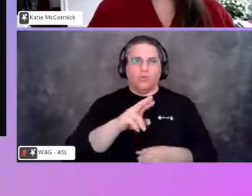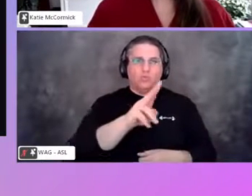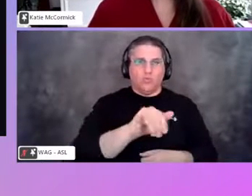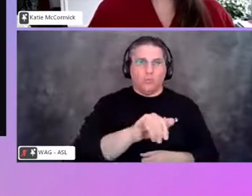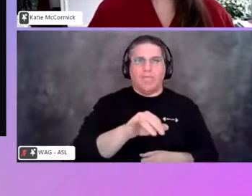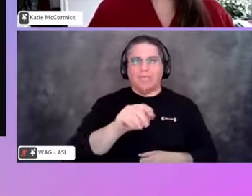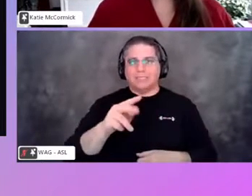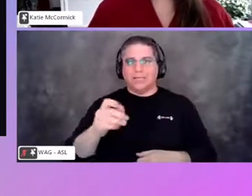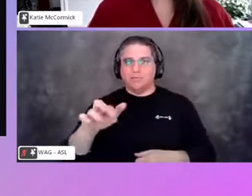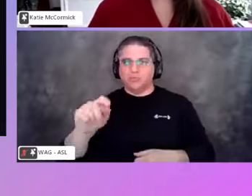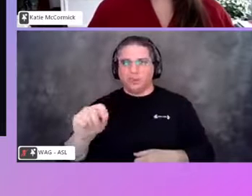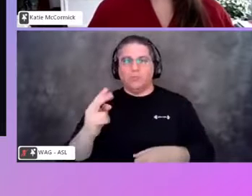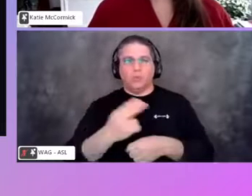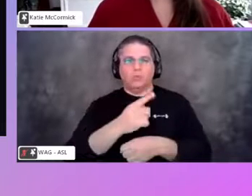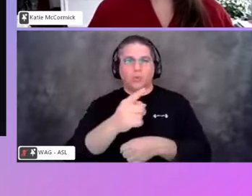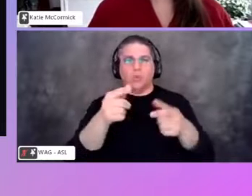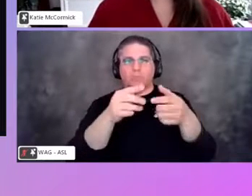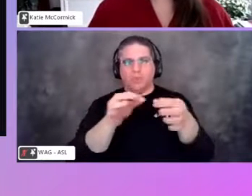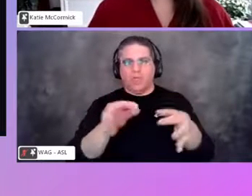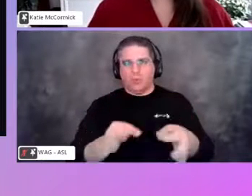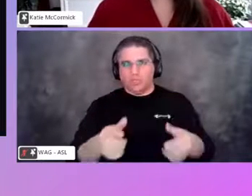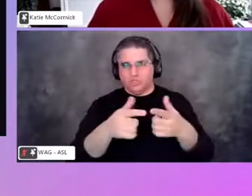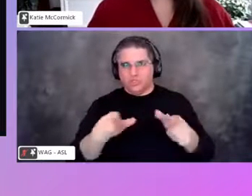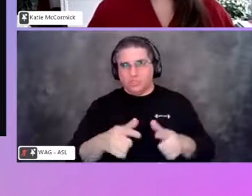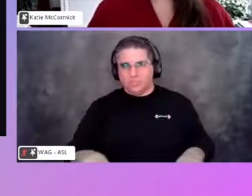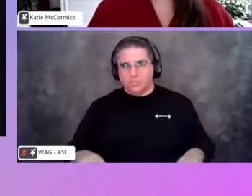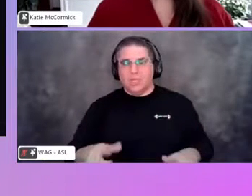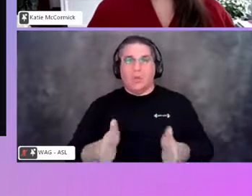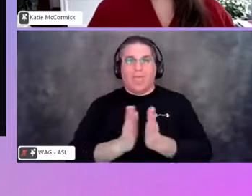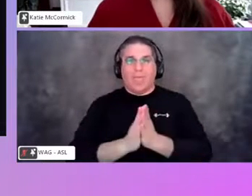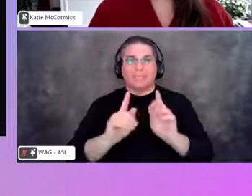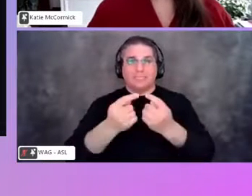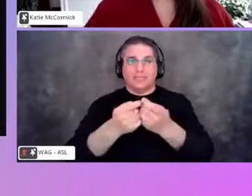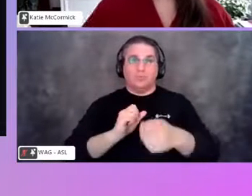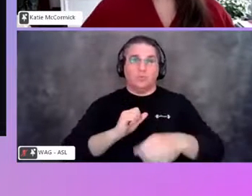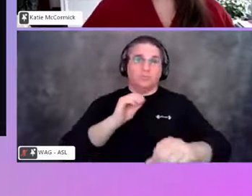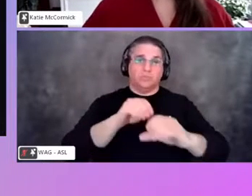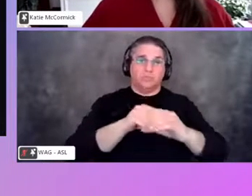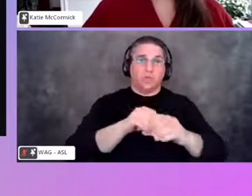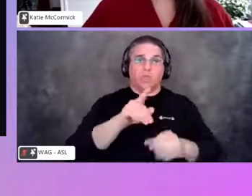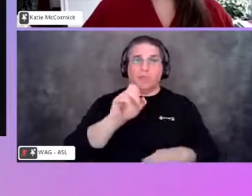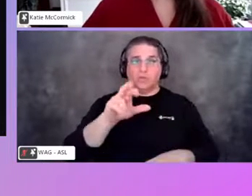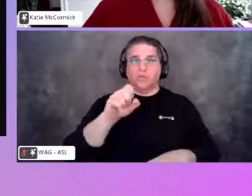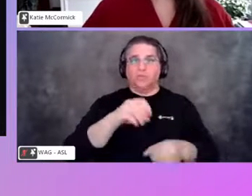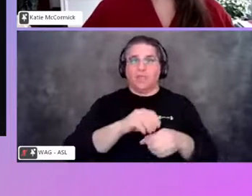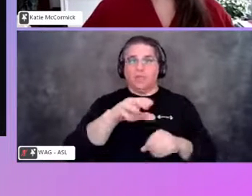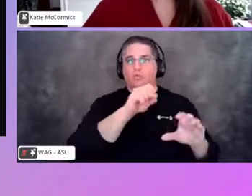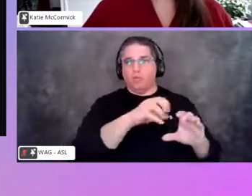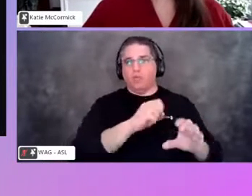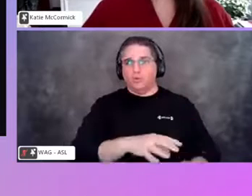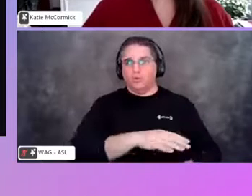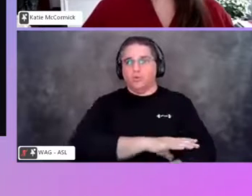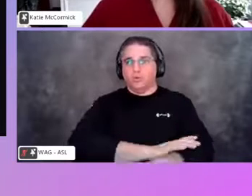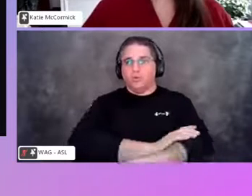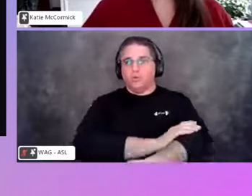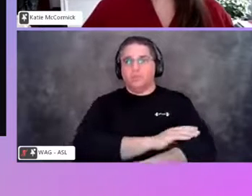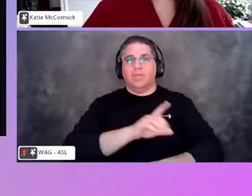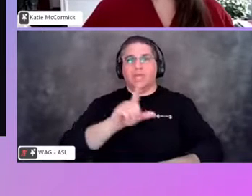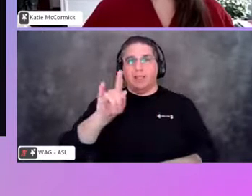this section I want to track how we're to save you many are writing and typescript. So we focus on those language and